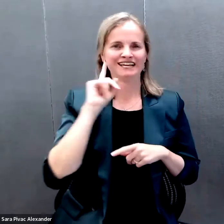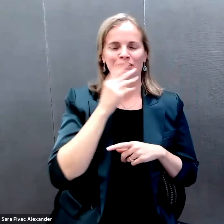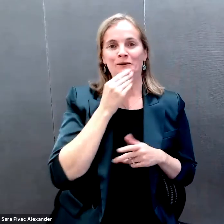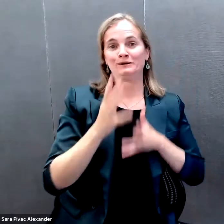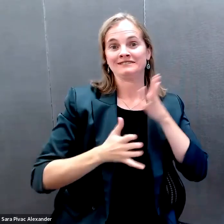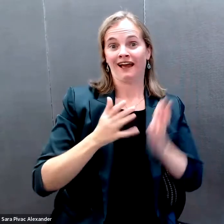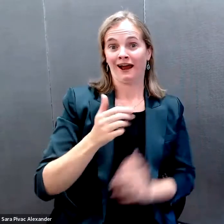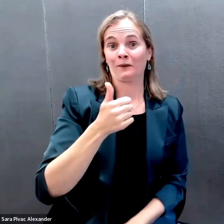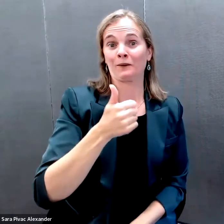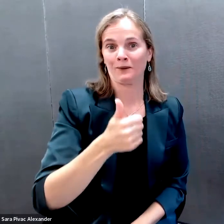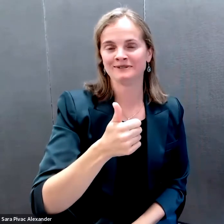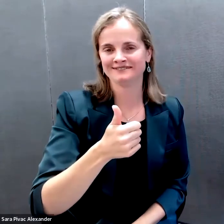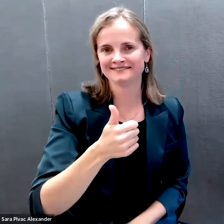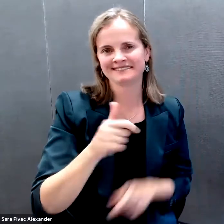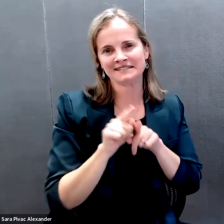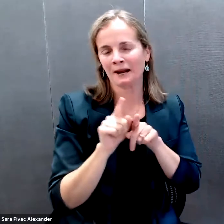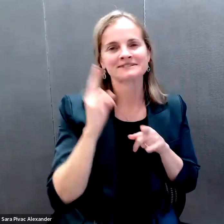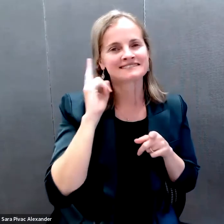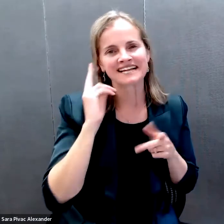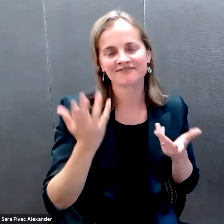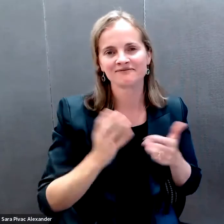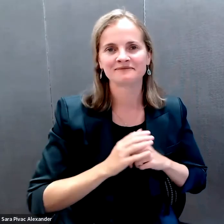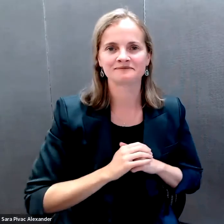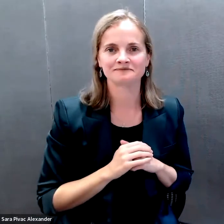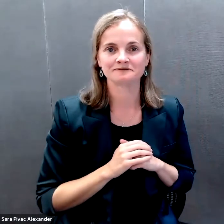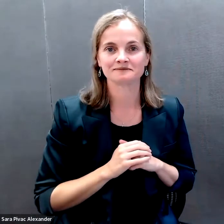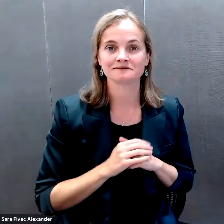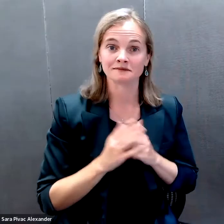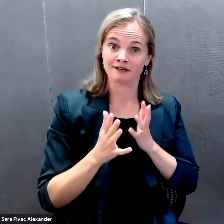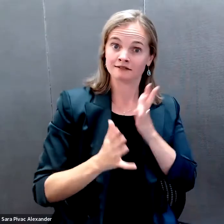hearing people as well as deaf people use this gesture for a good